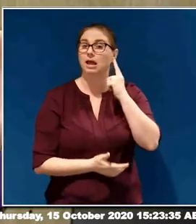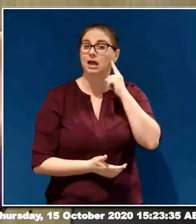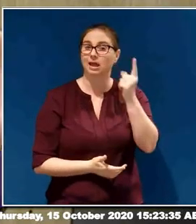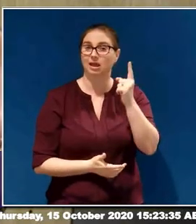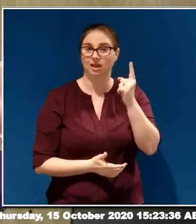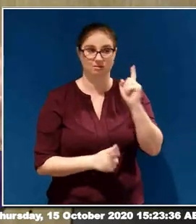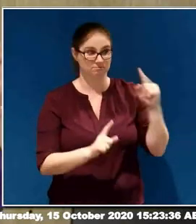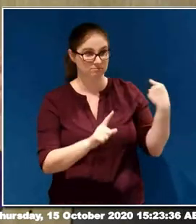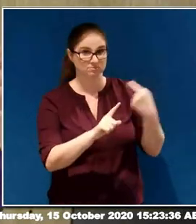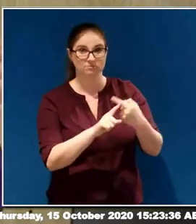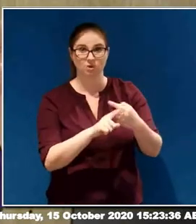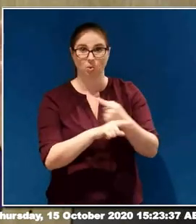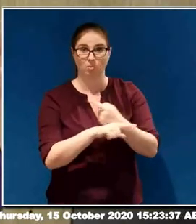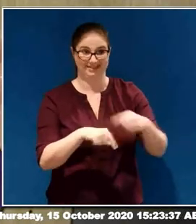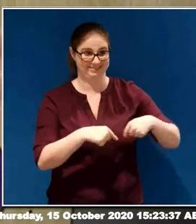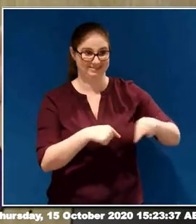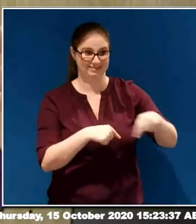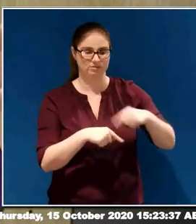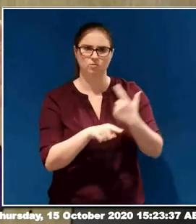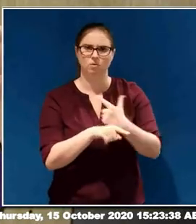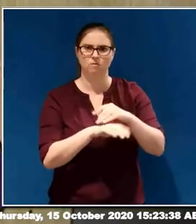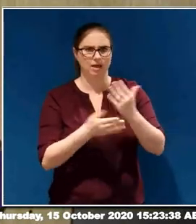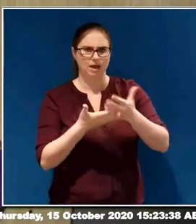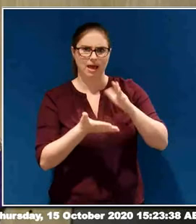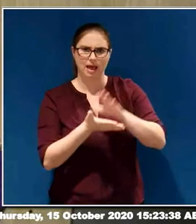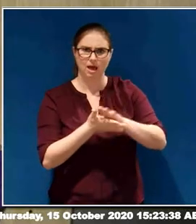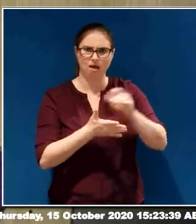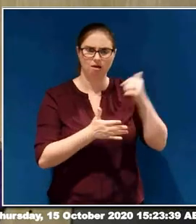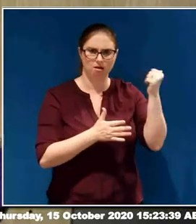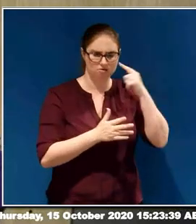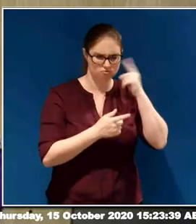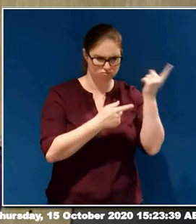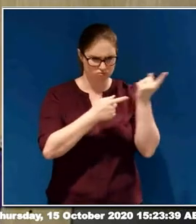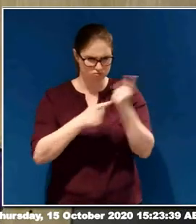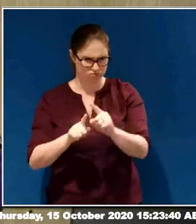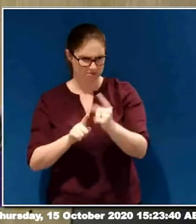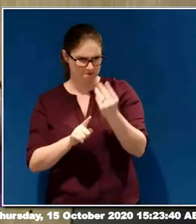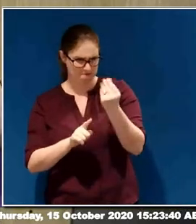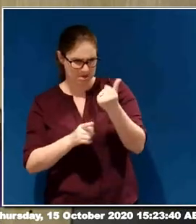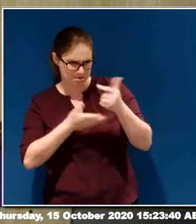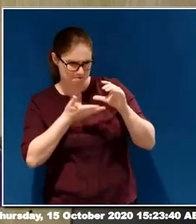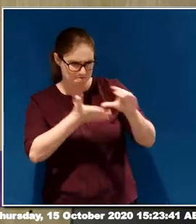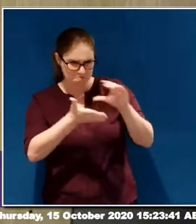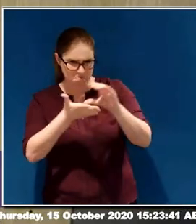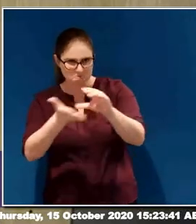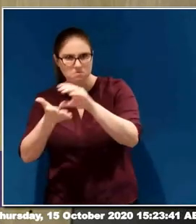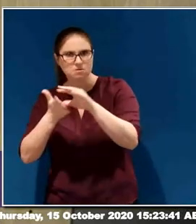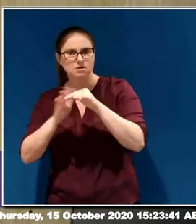funding is provided in schools, and it's typically category-based.